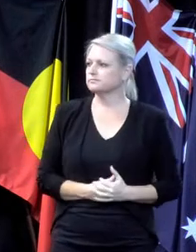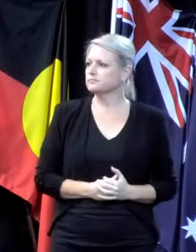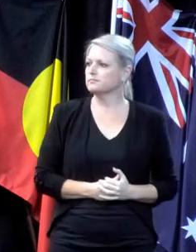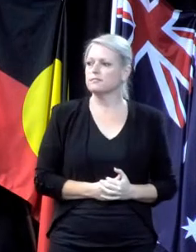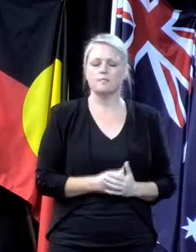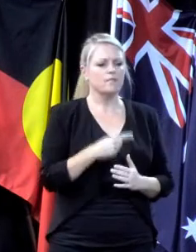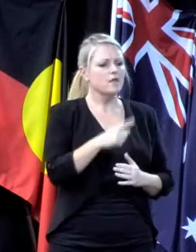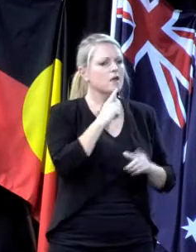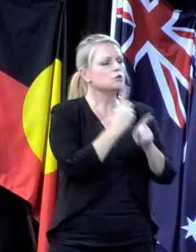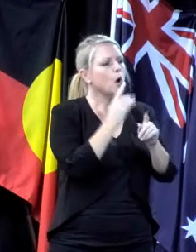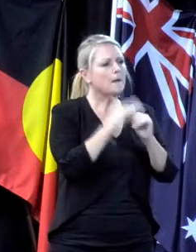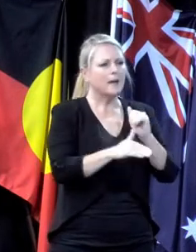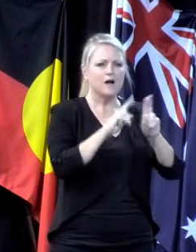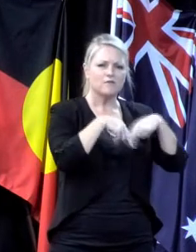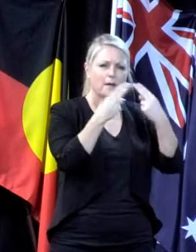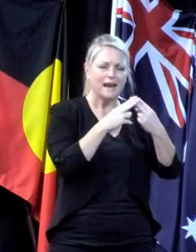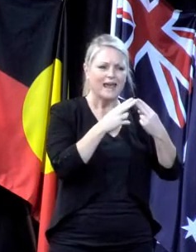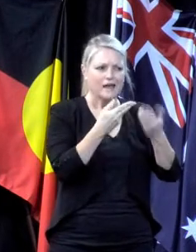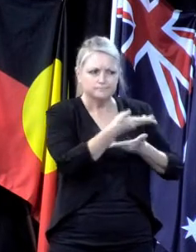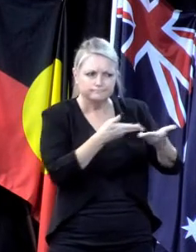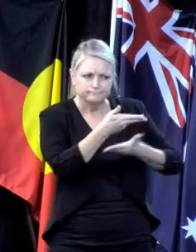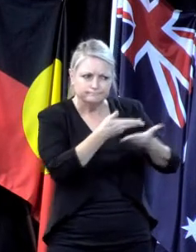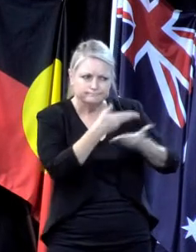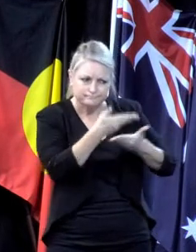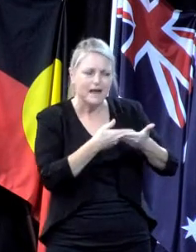of family engagement. And, in some of your statements, you speak about this.